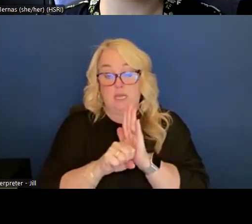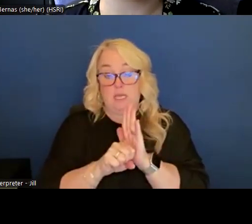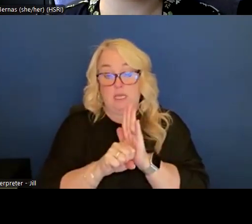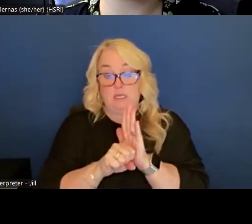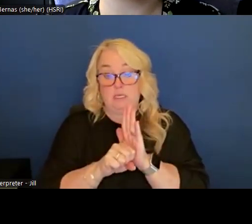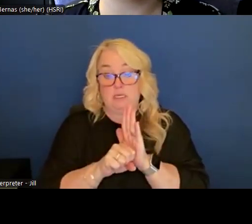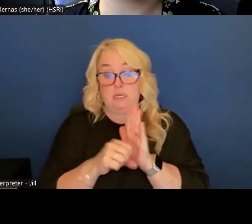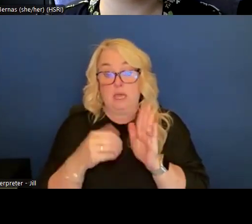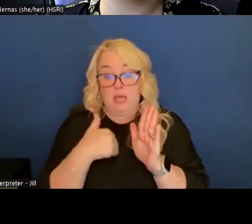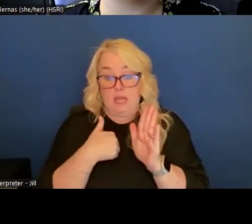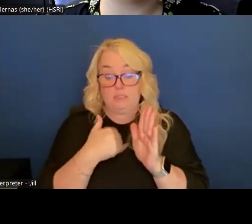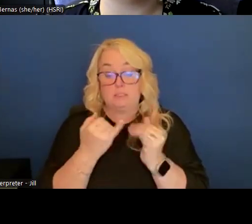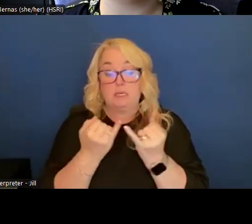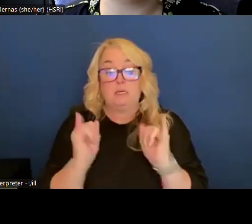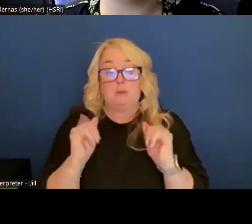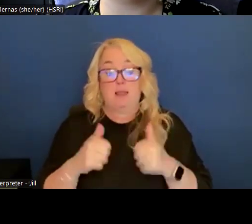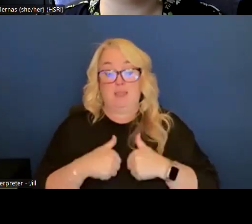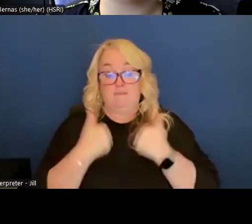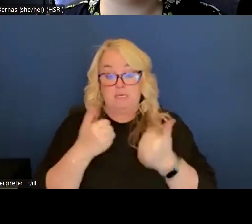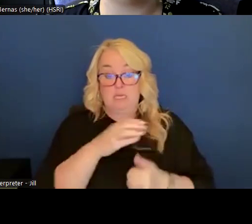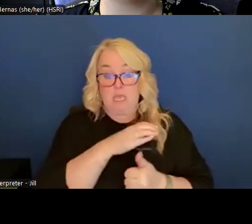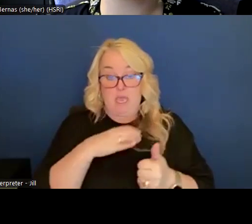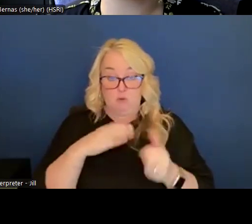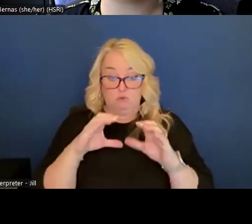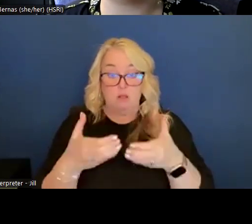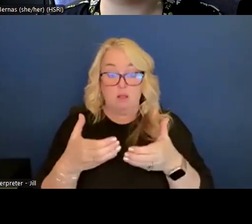statewide Independent Living Councils and Centers for